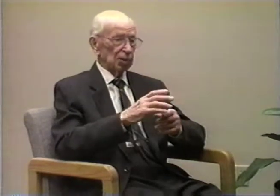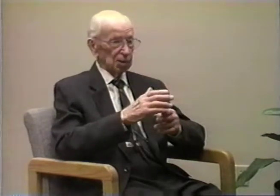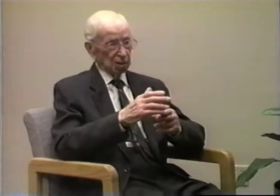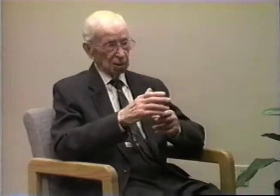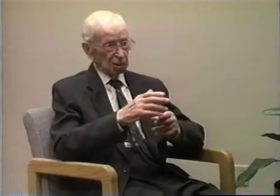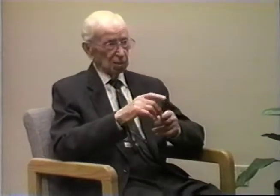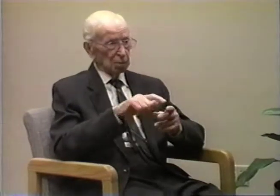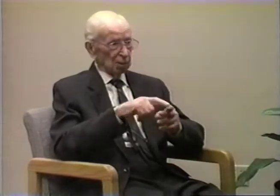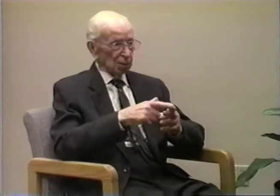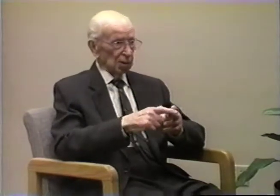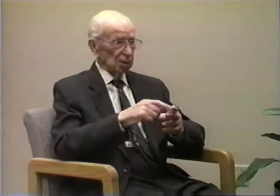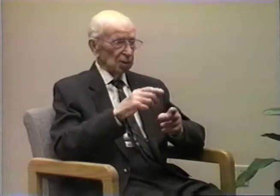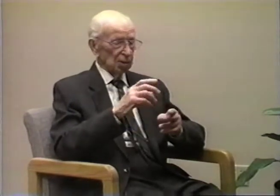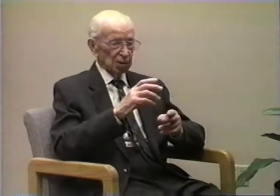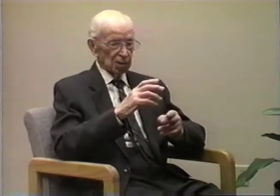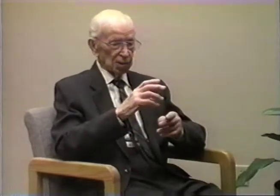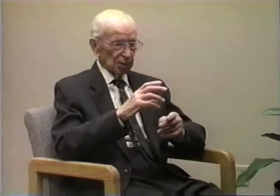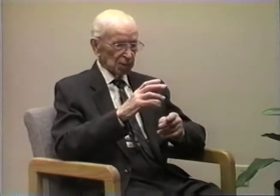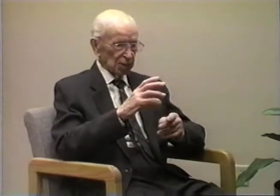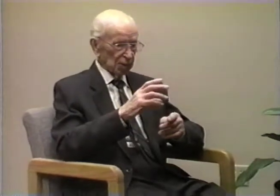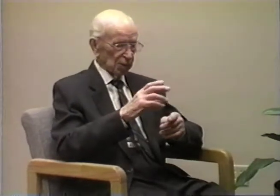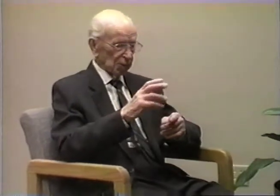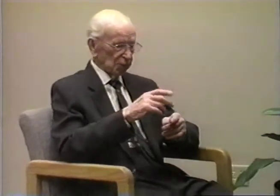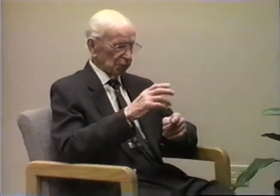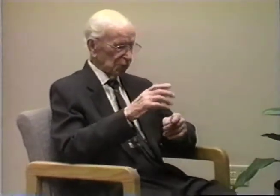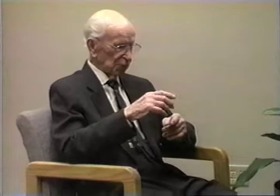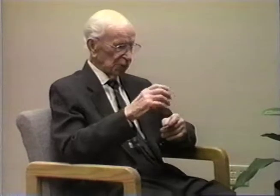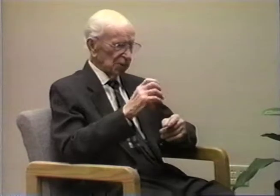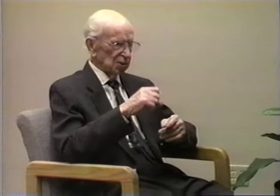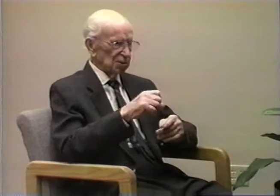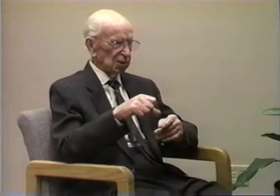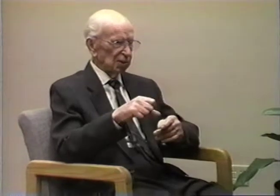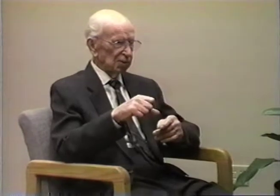Then in 1935, Social Security was implemented,